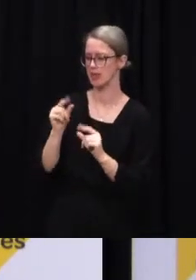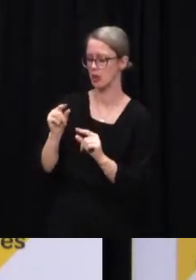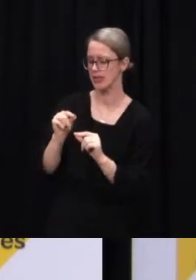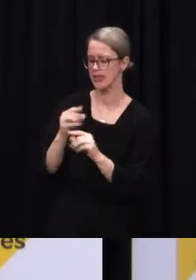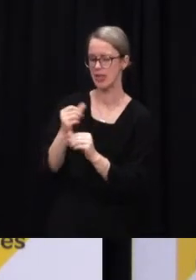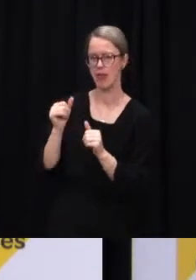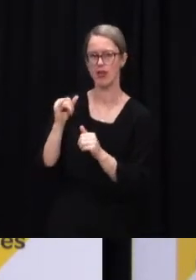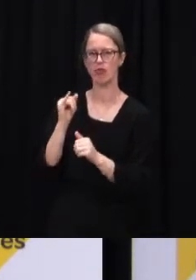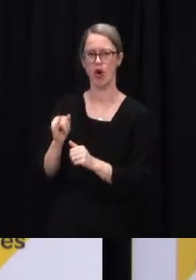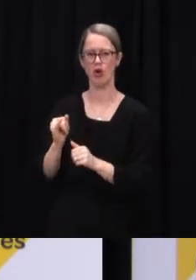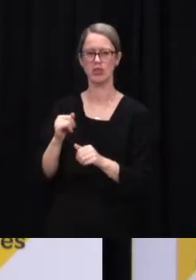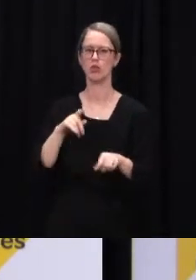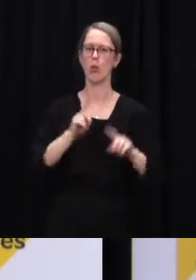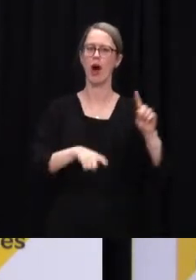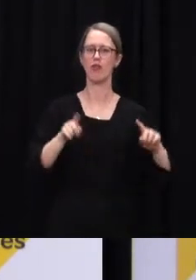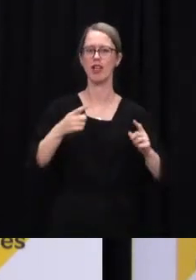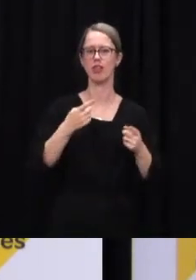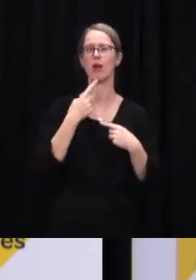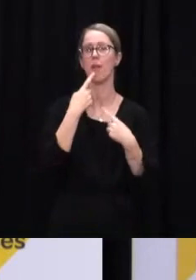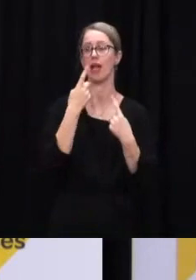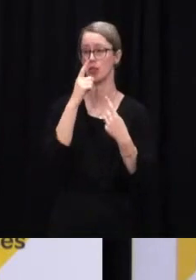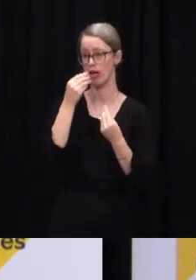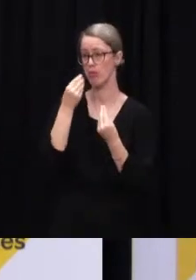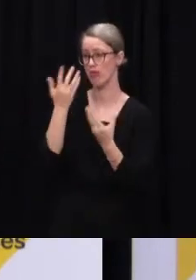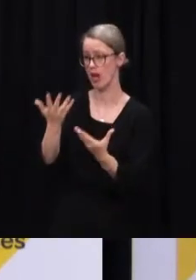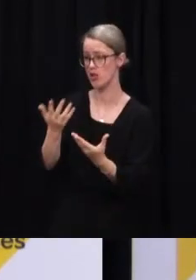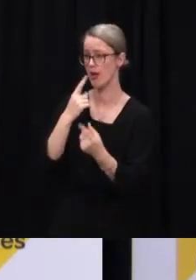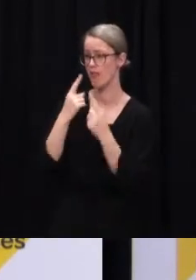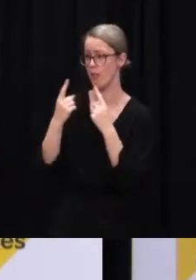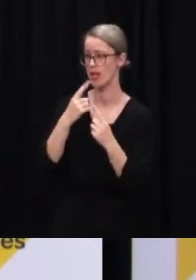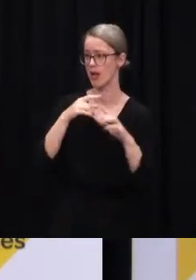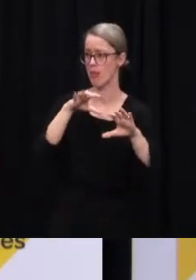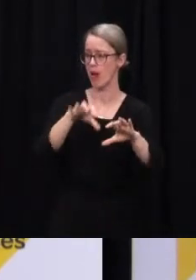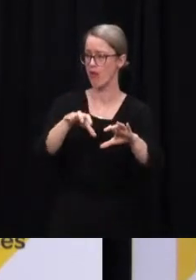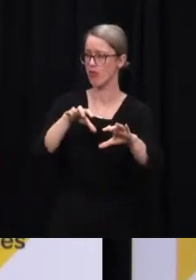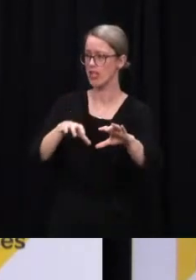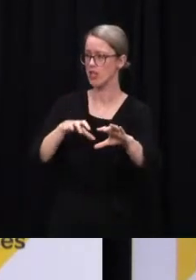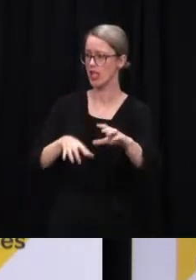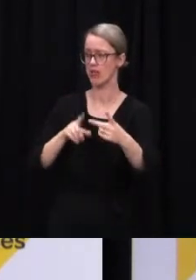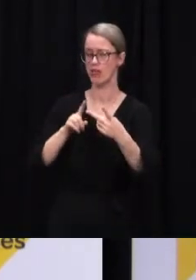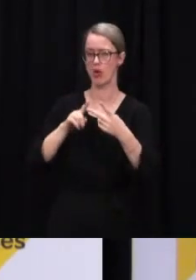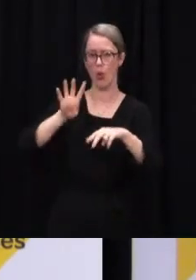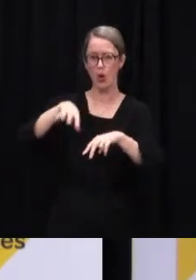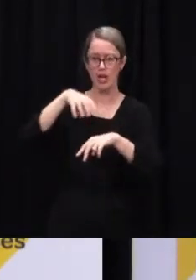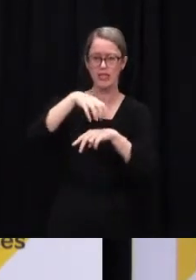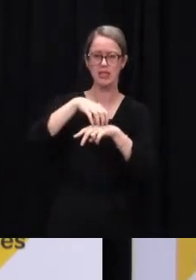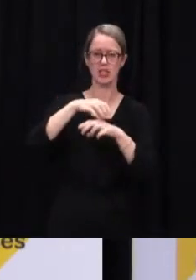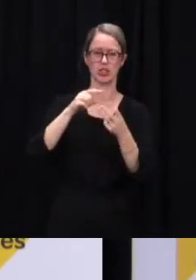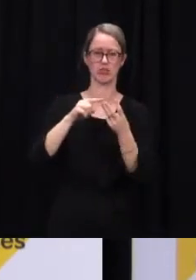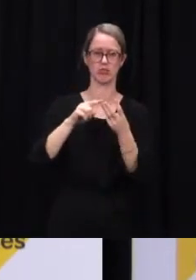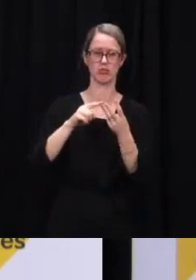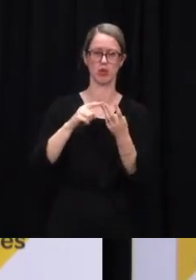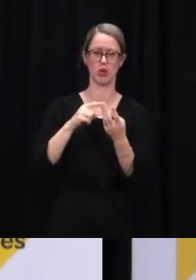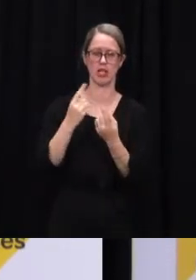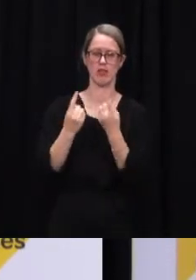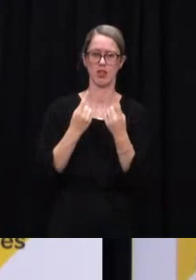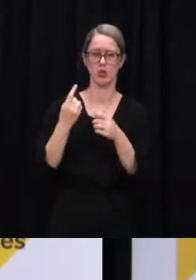We do expect, because sometimes people will be reporting,